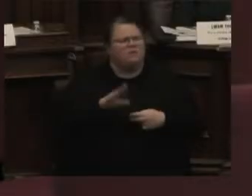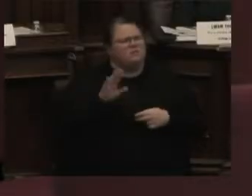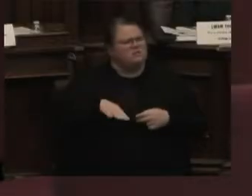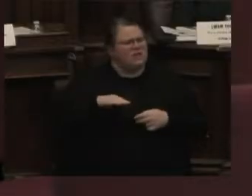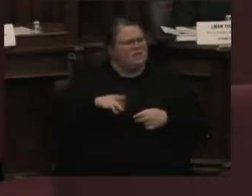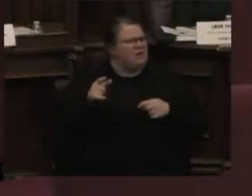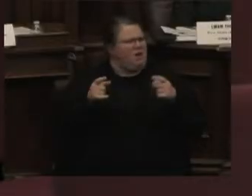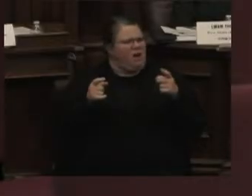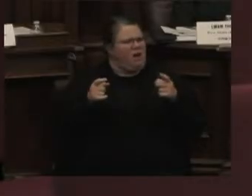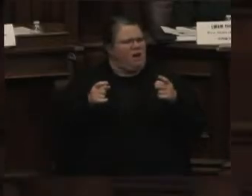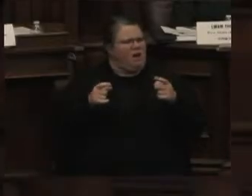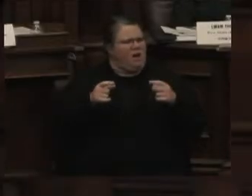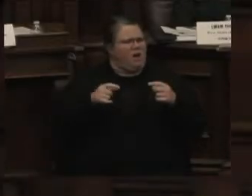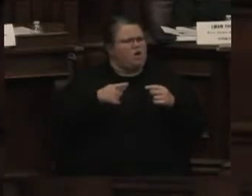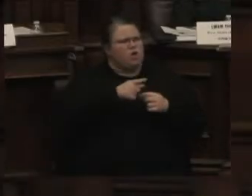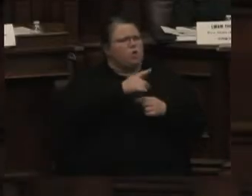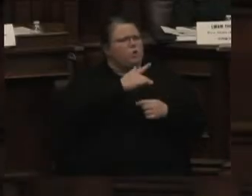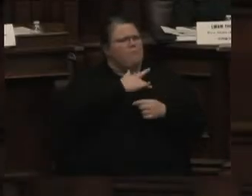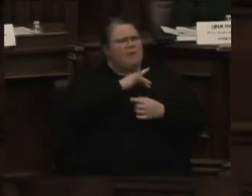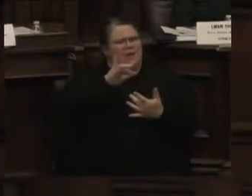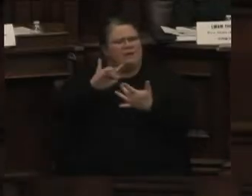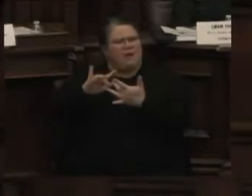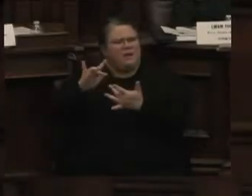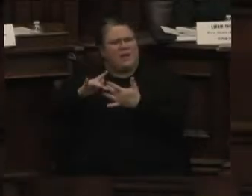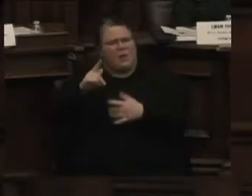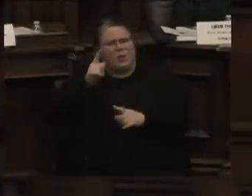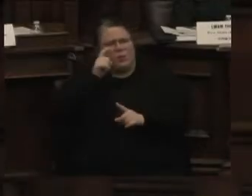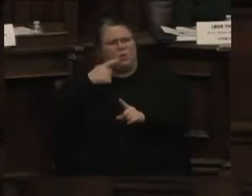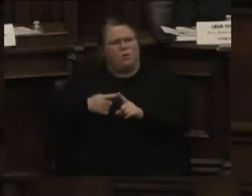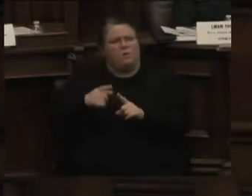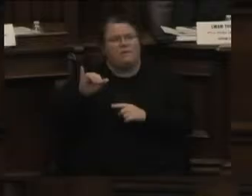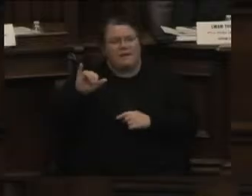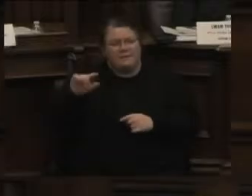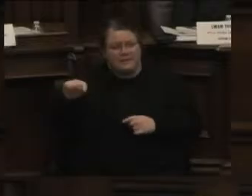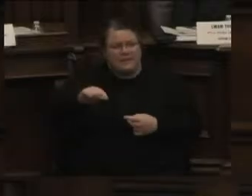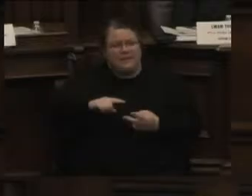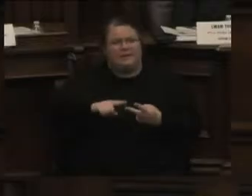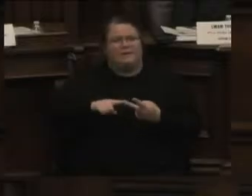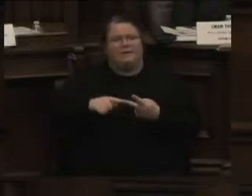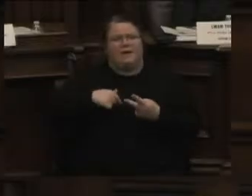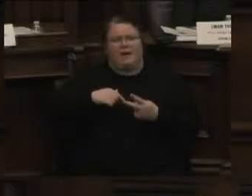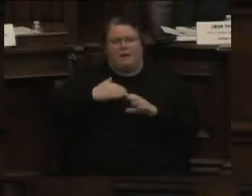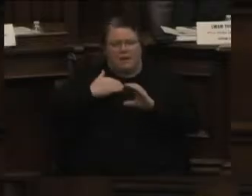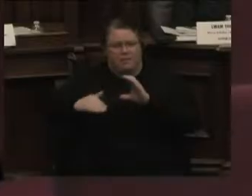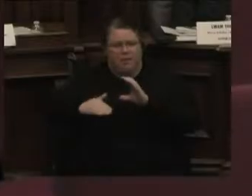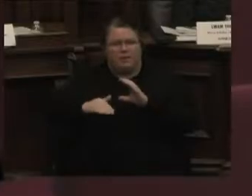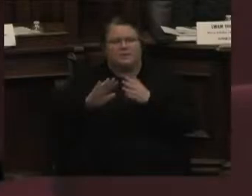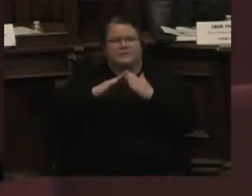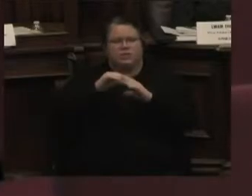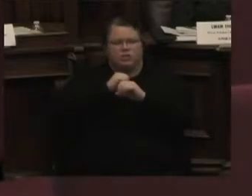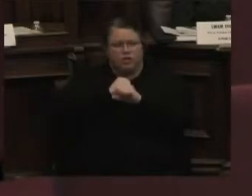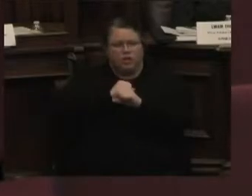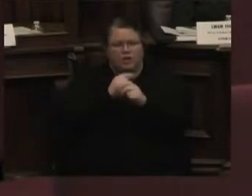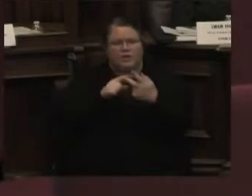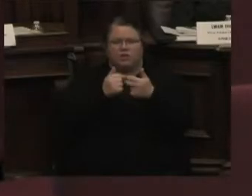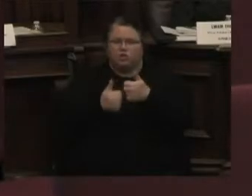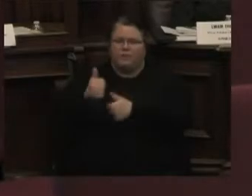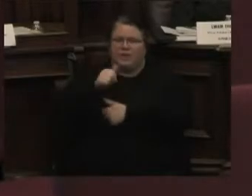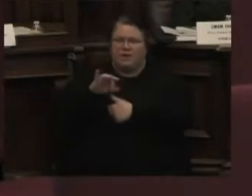escorted in by someone who actually works in the facility and who manages that office, or who are you in contact with